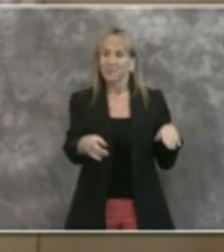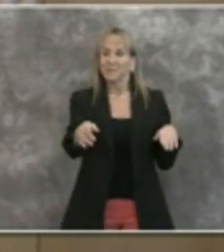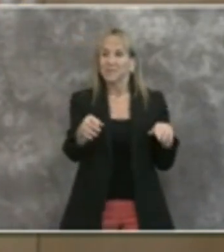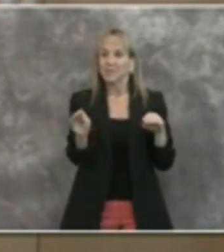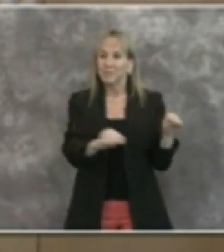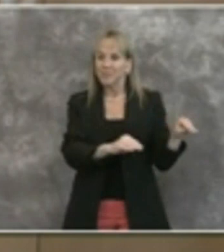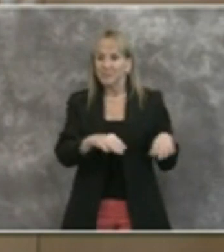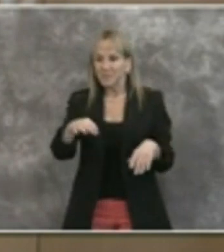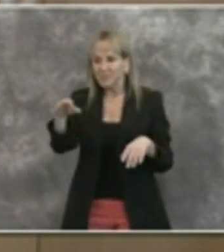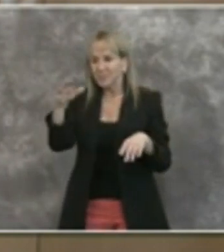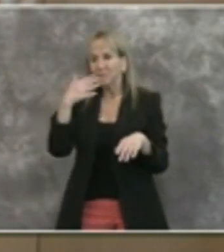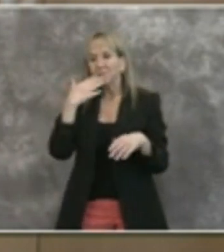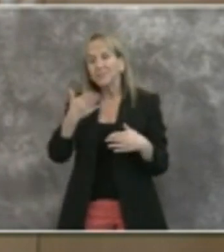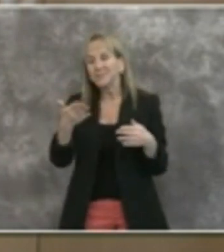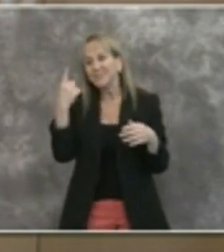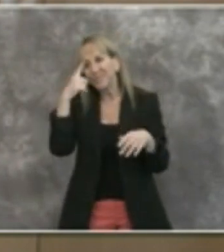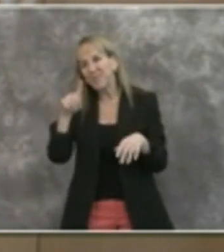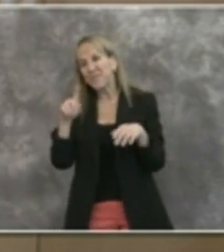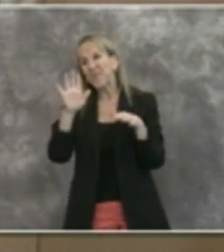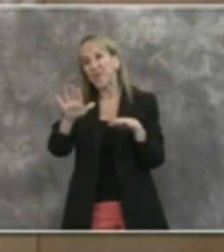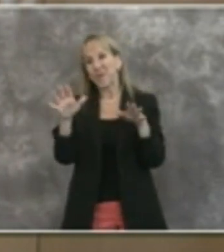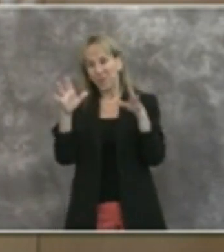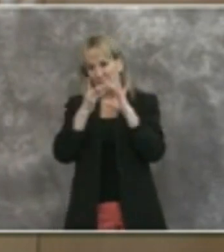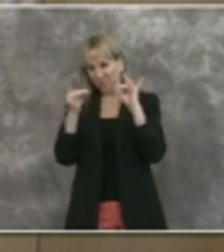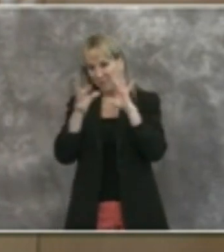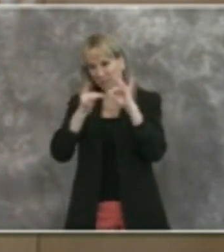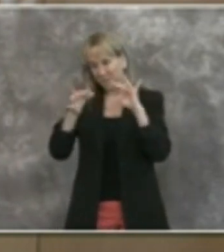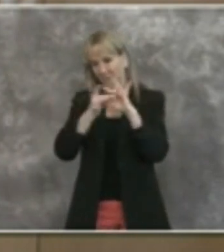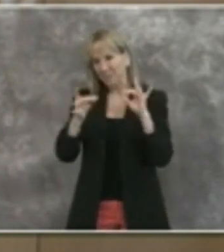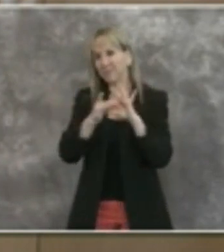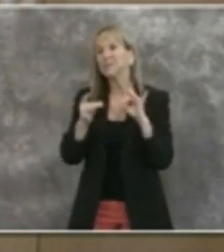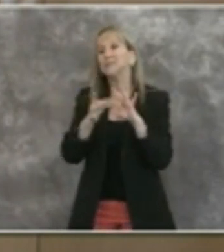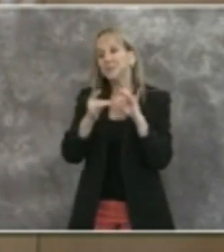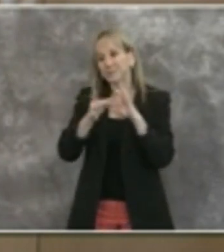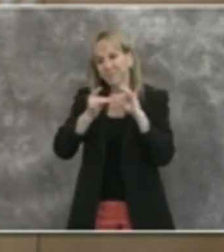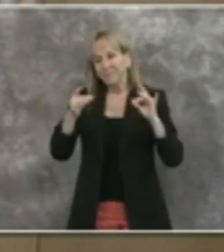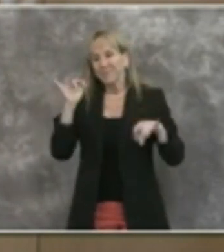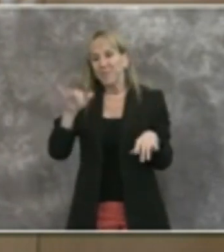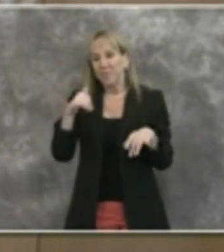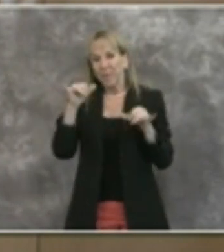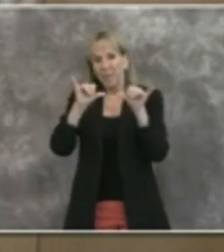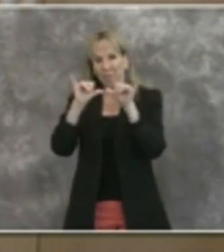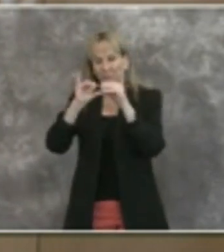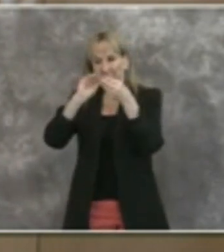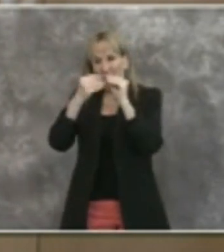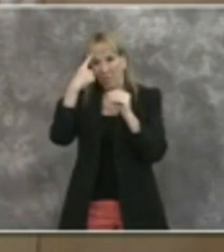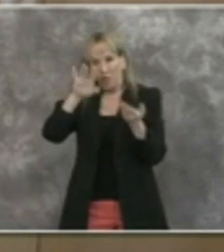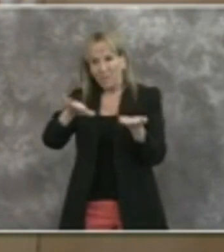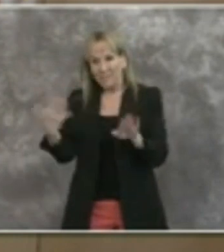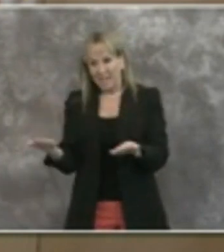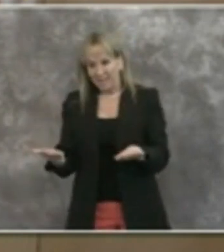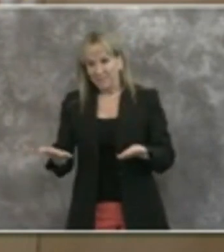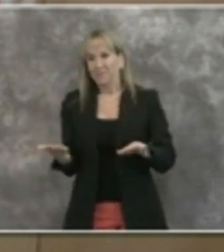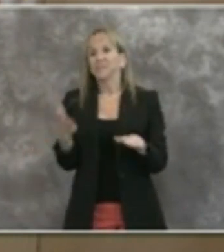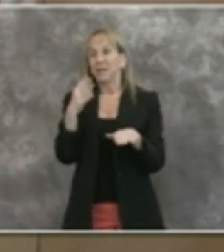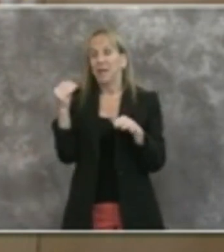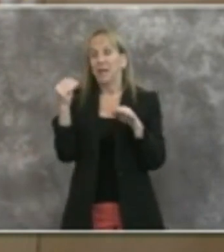ACTUALLY TRUE. I THANK YOU FOR THAT QUESTION AND I BELIEVE YOU DID TO INCLUDE THAT IN YOUR